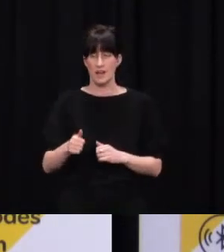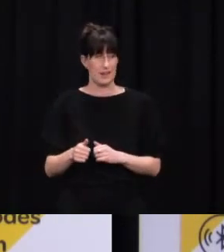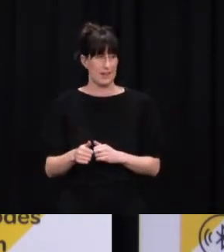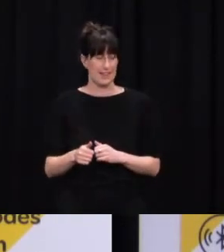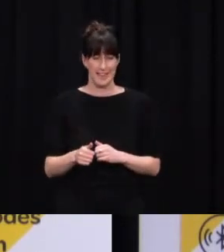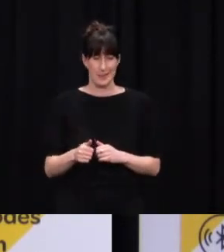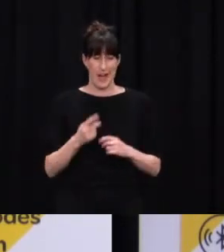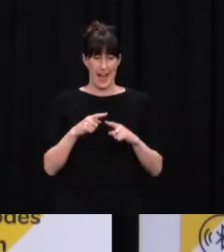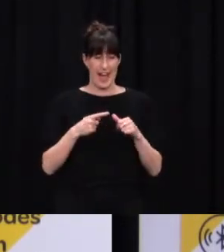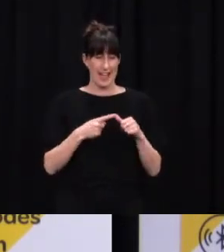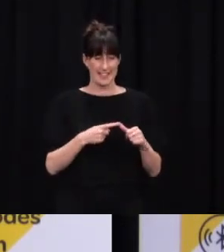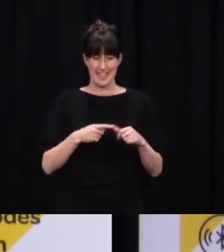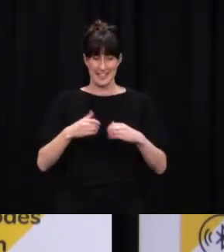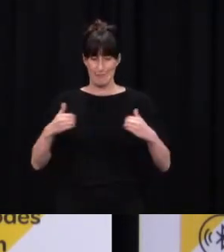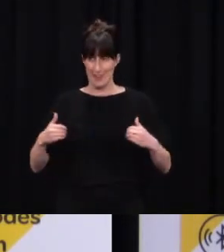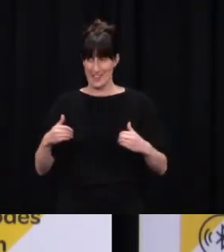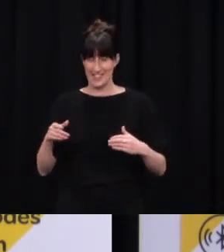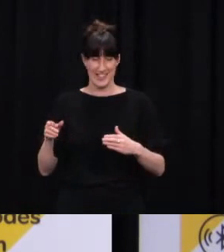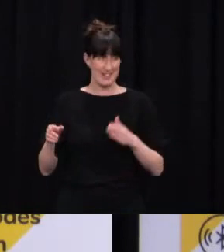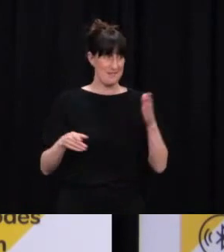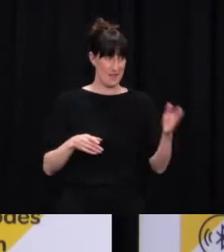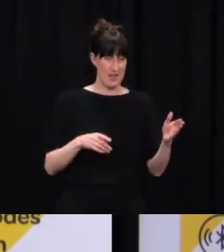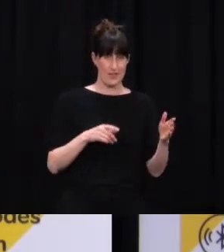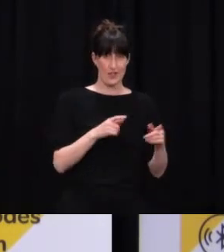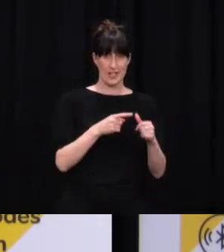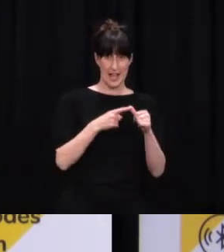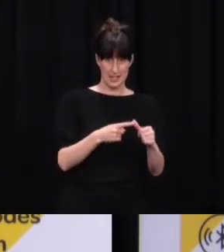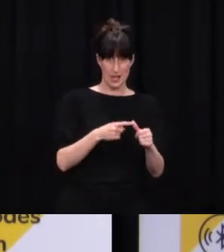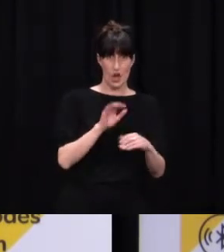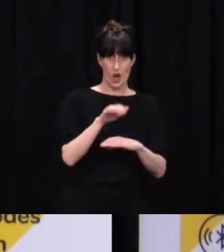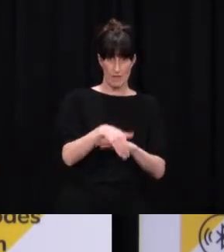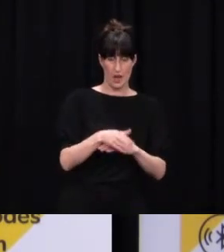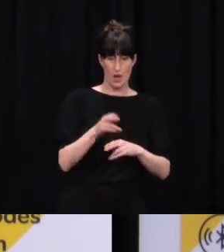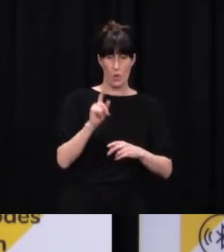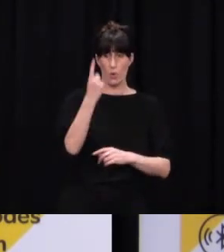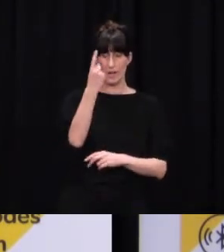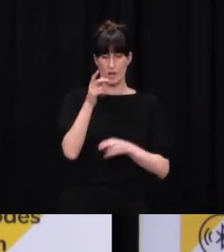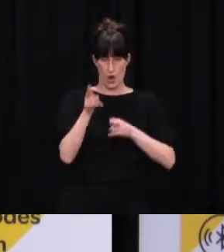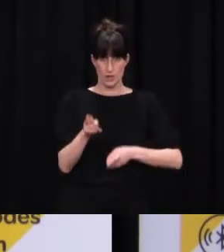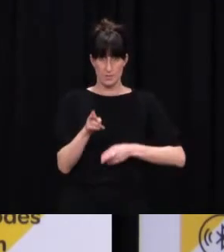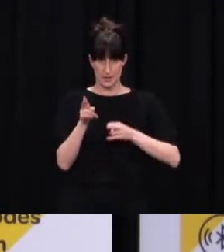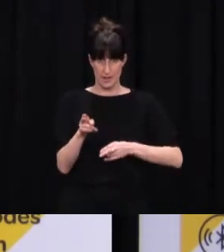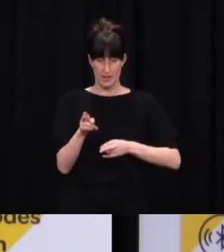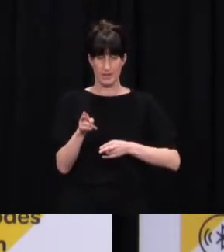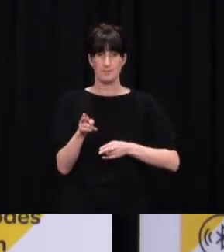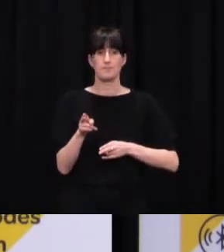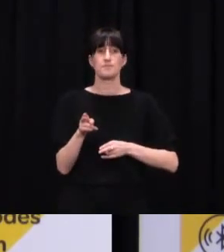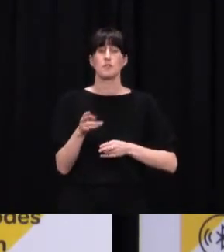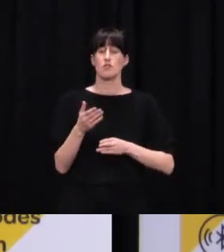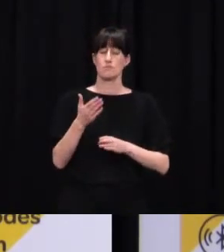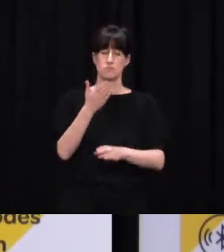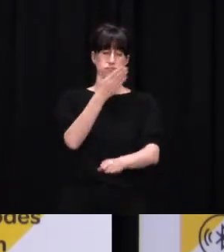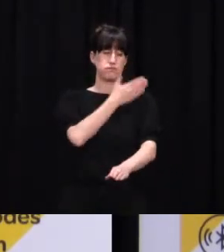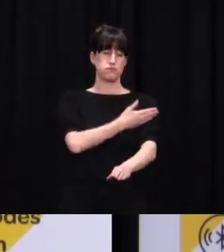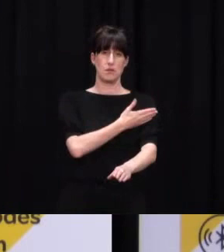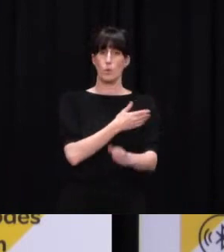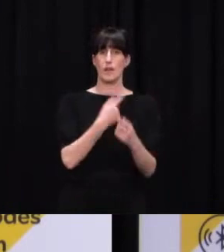whether the case there was infected before or after the weekend? >>You go for the Auckland Hospital. I will dig